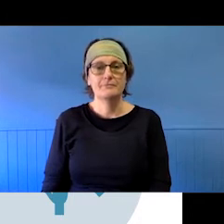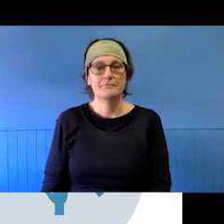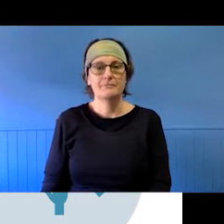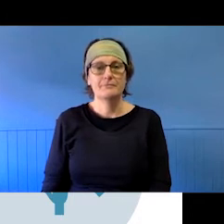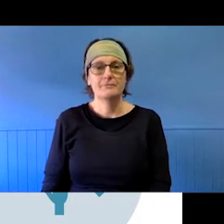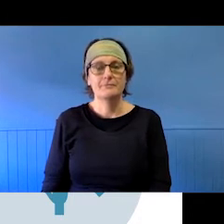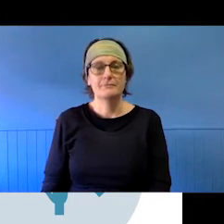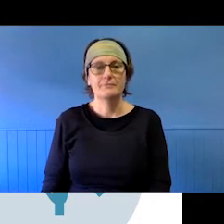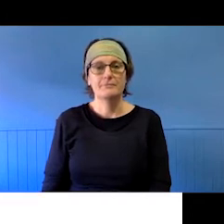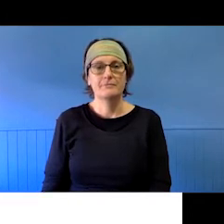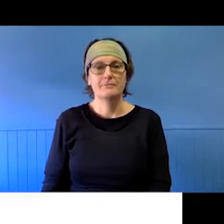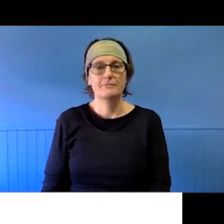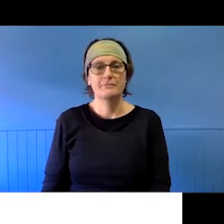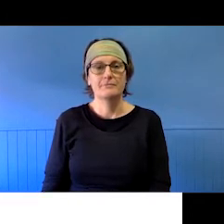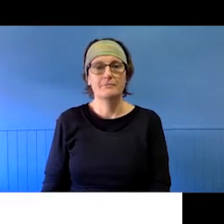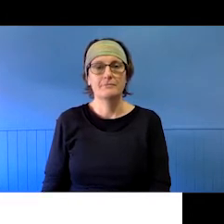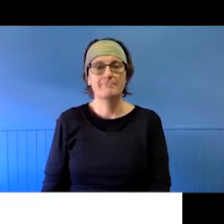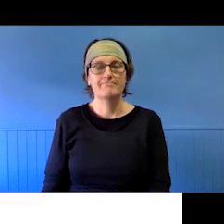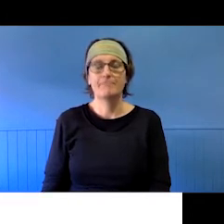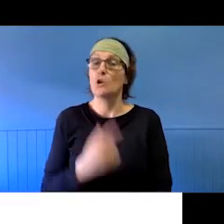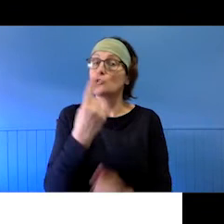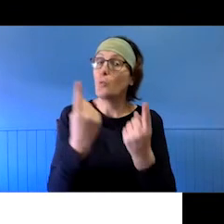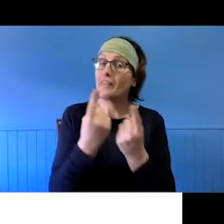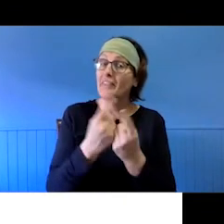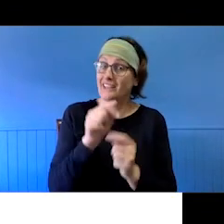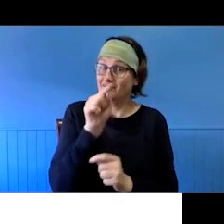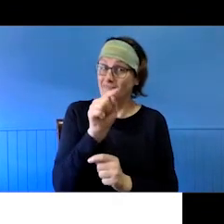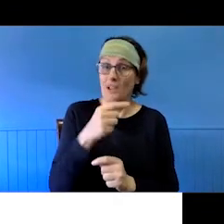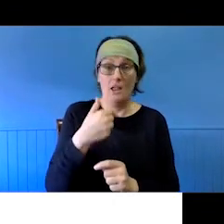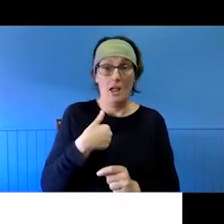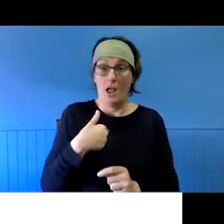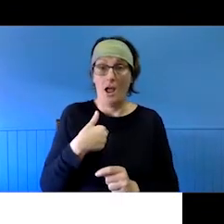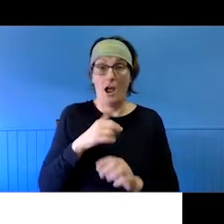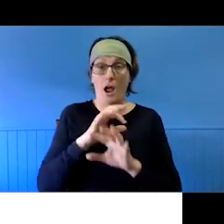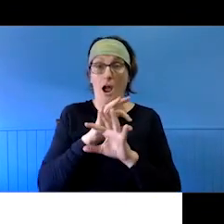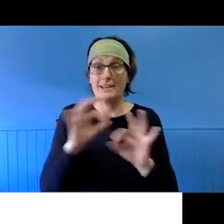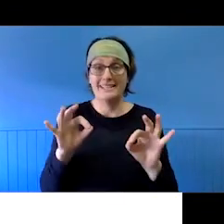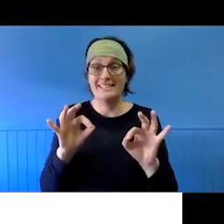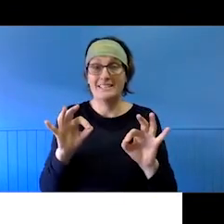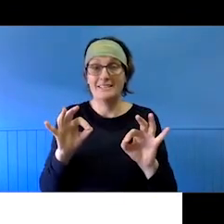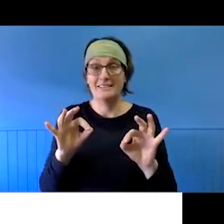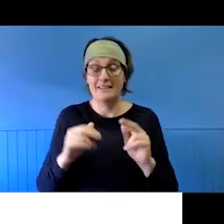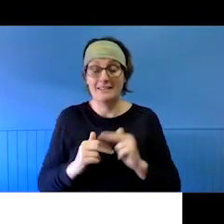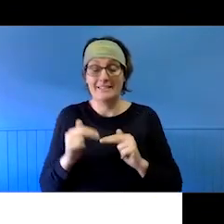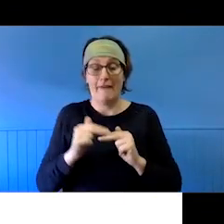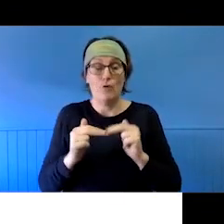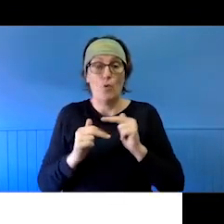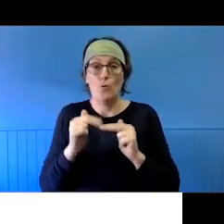that I didn't go and specifically, I didn't scaffold this into the use of